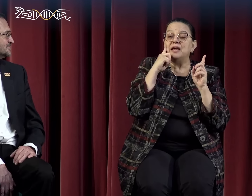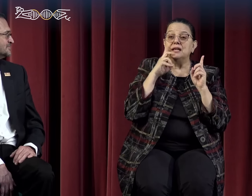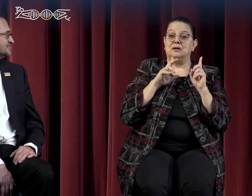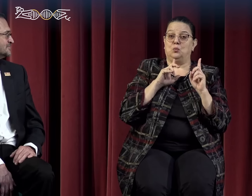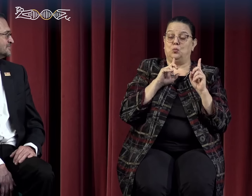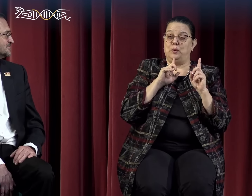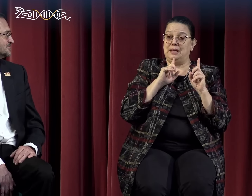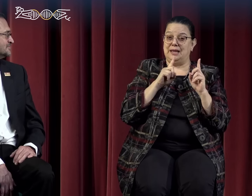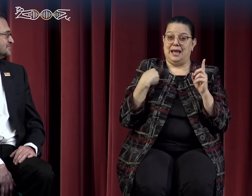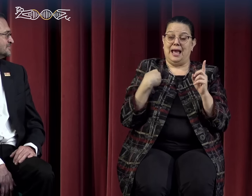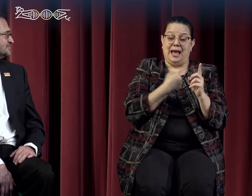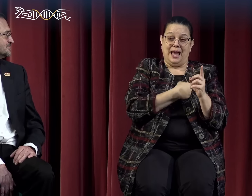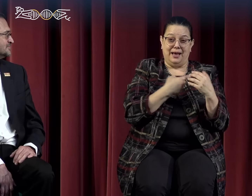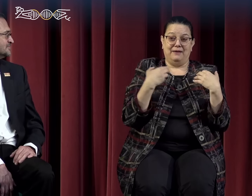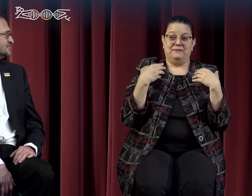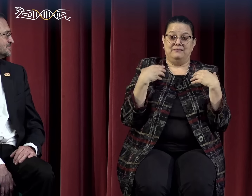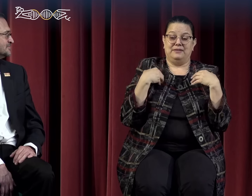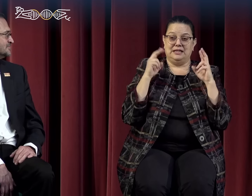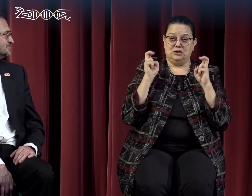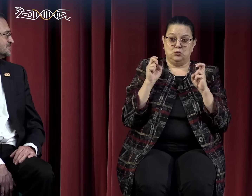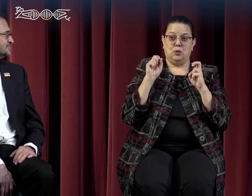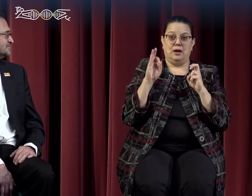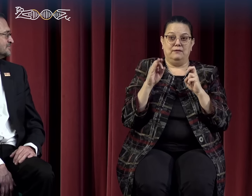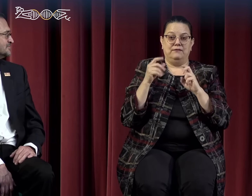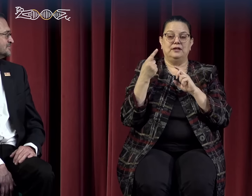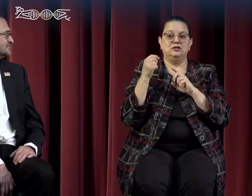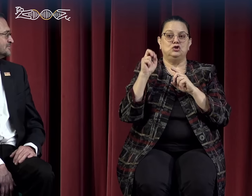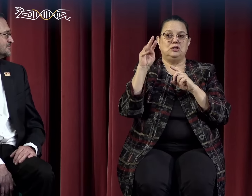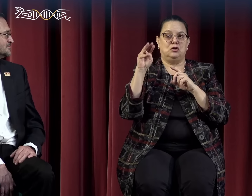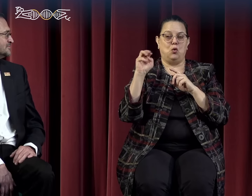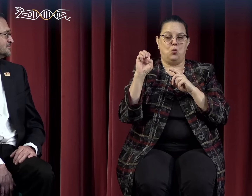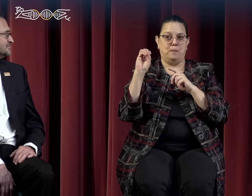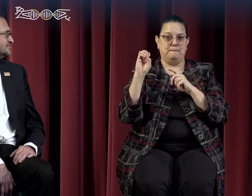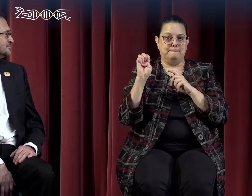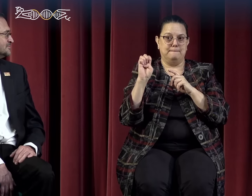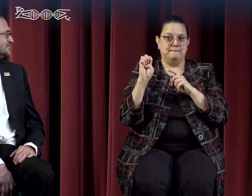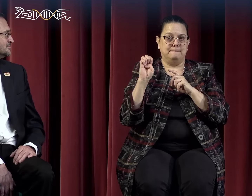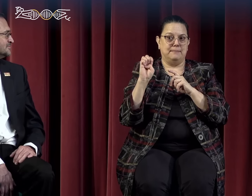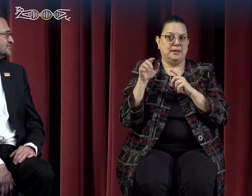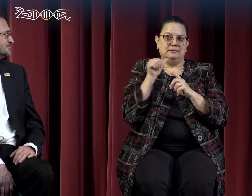That's a complicated question.